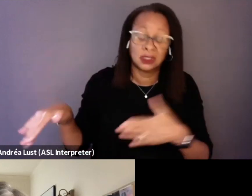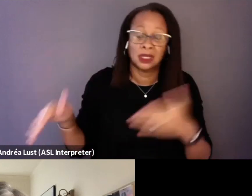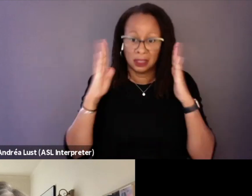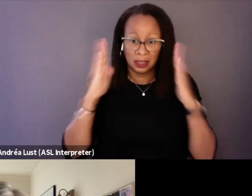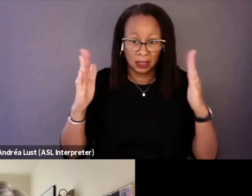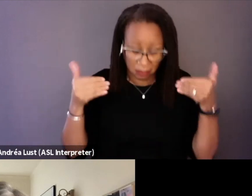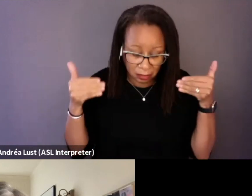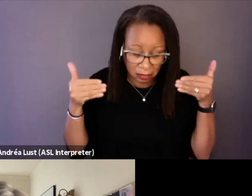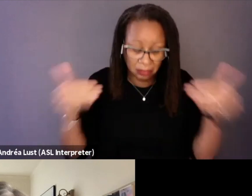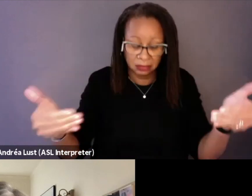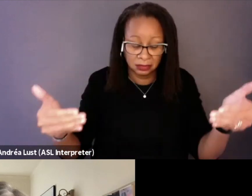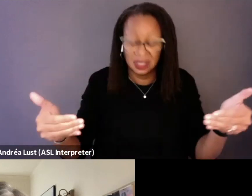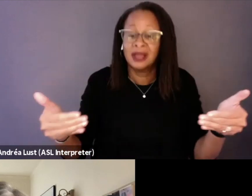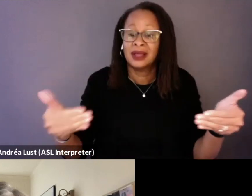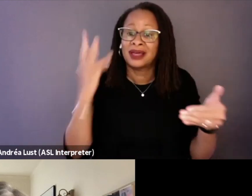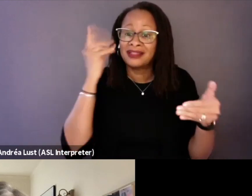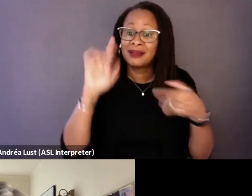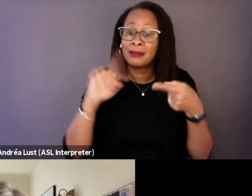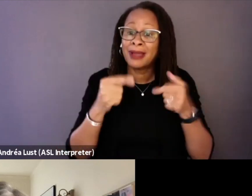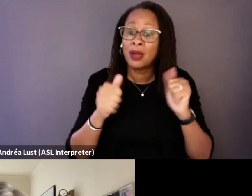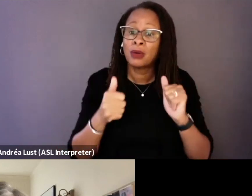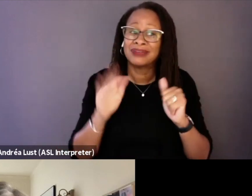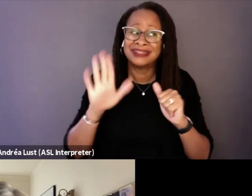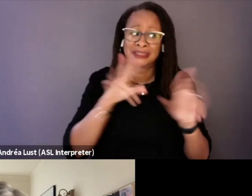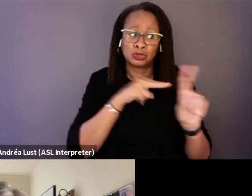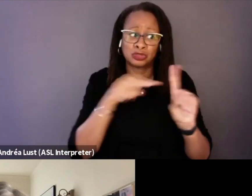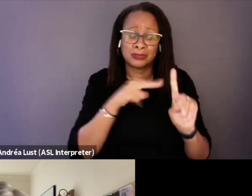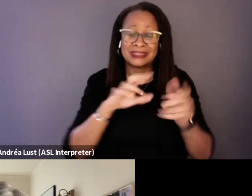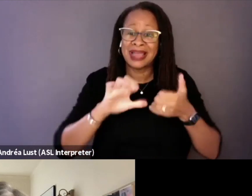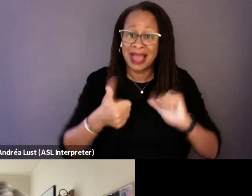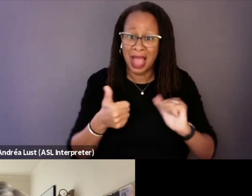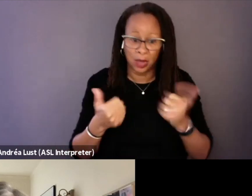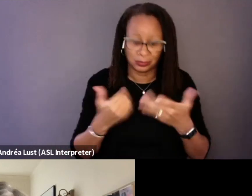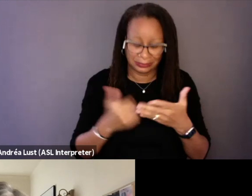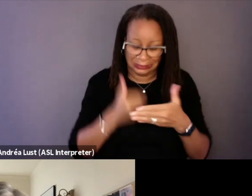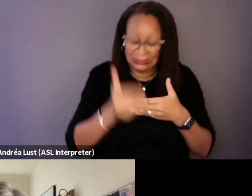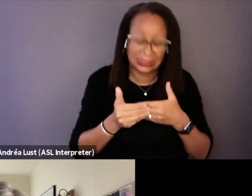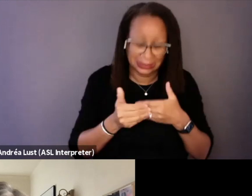and thinking of how am I gonna bring my family forward?